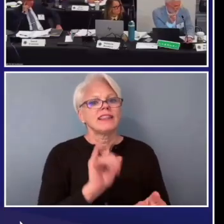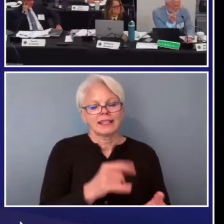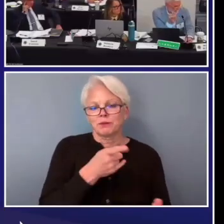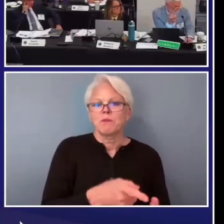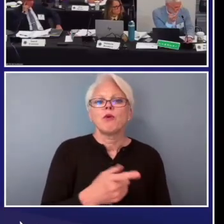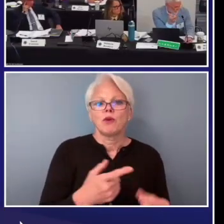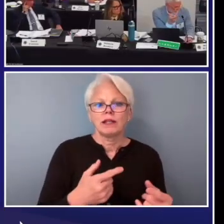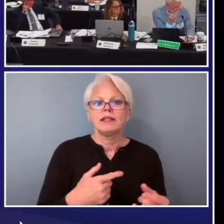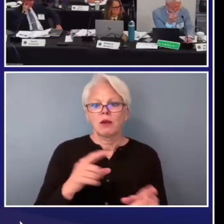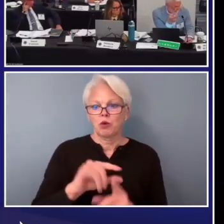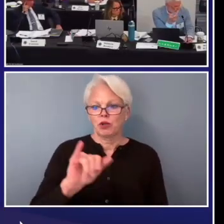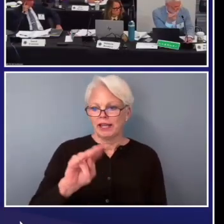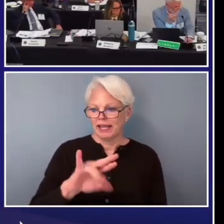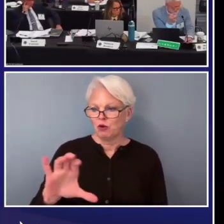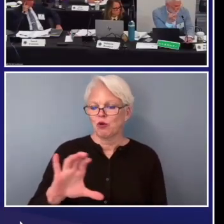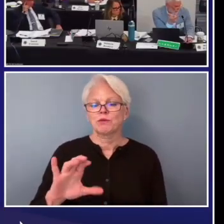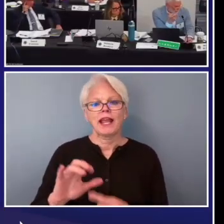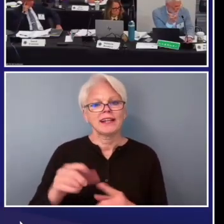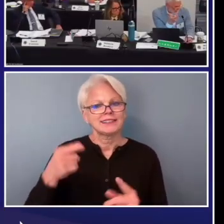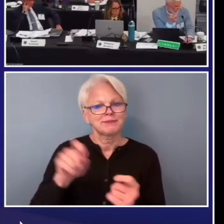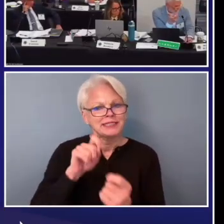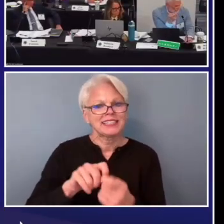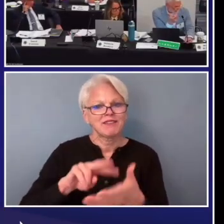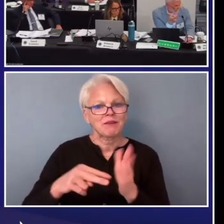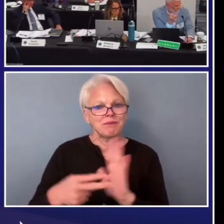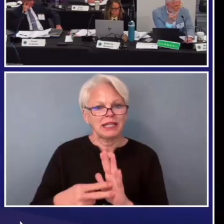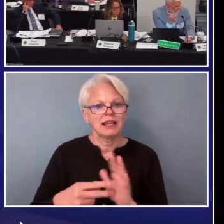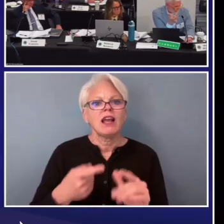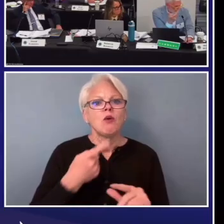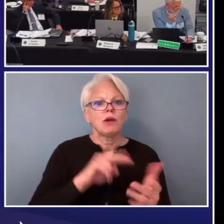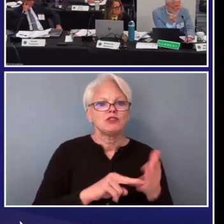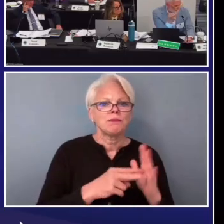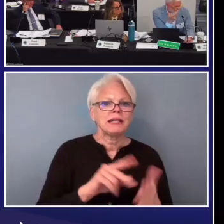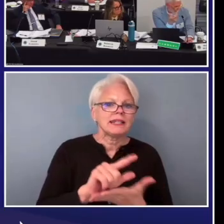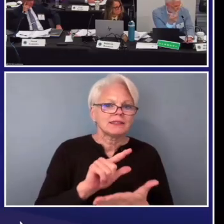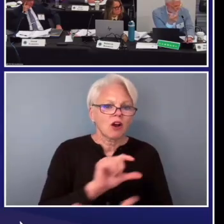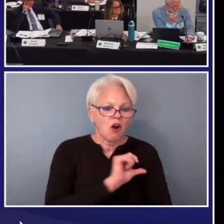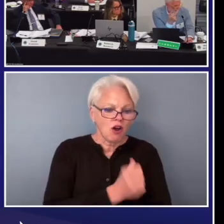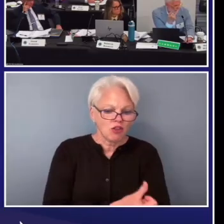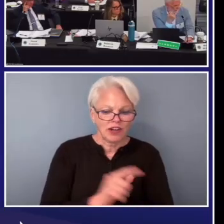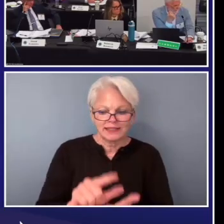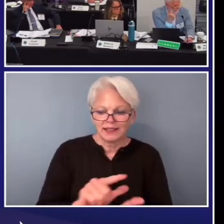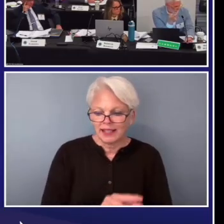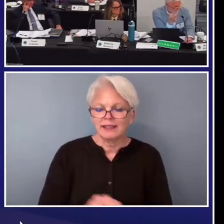a particular kind of meaning and what you're trying to get to is legally authorized legally established in the jurisdiction.